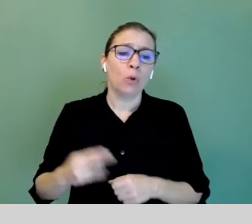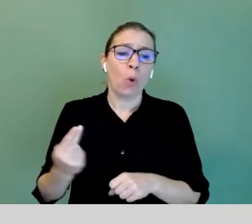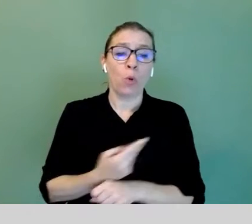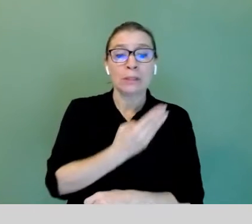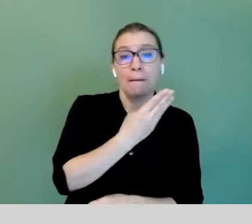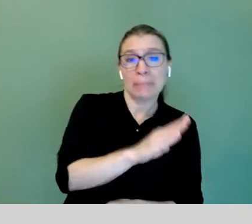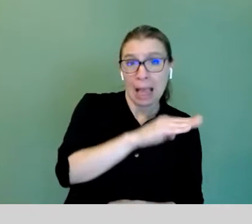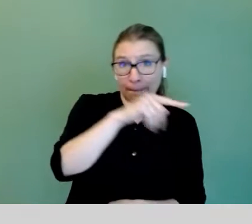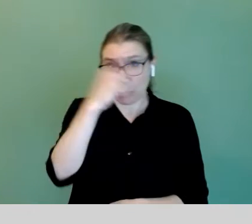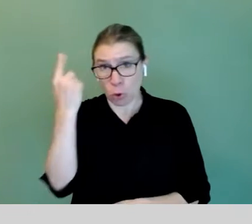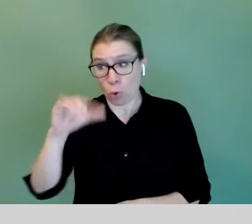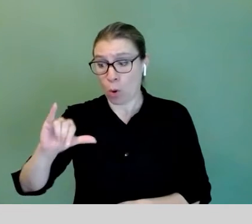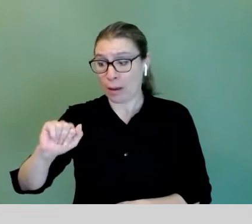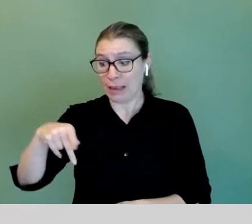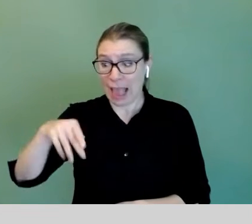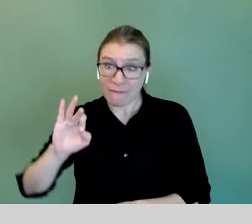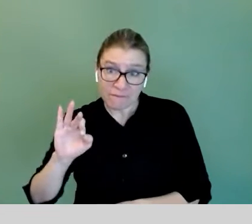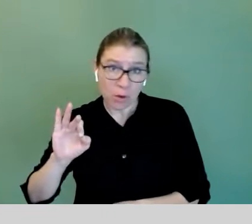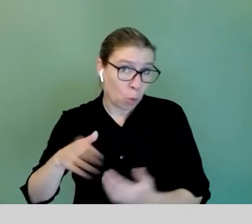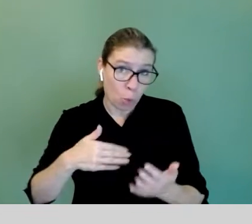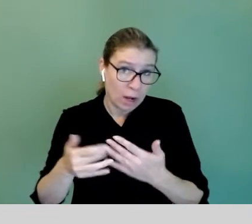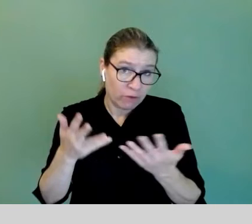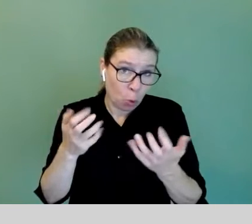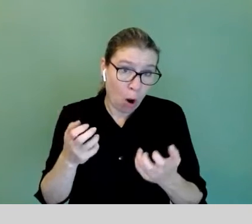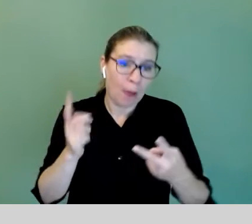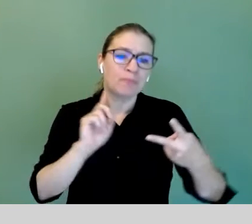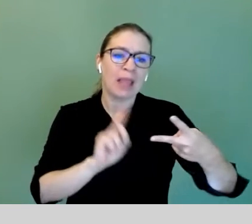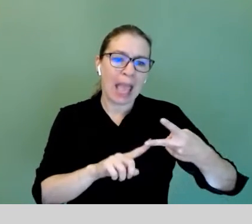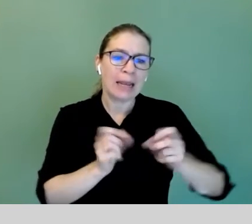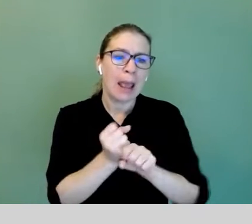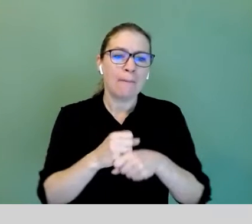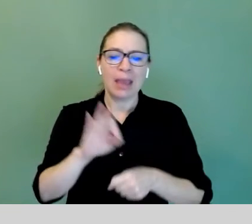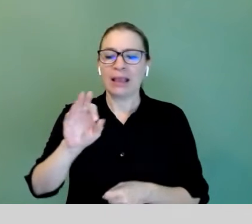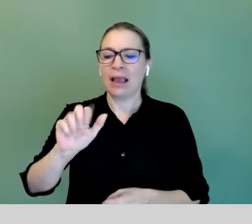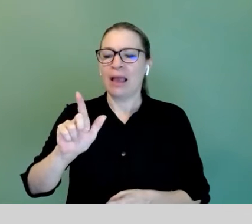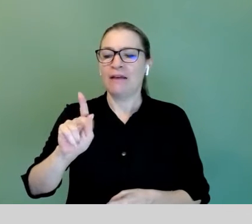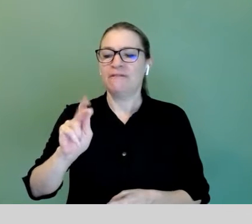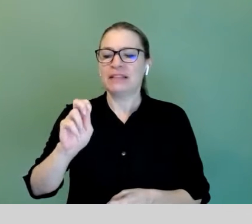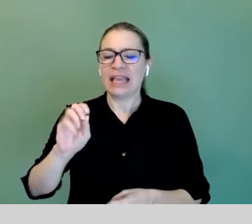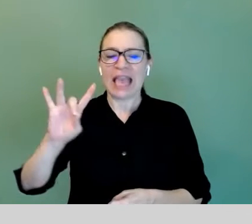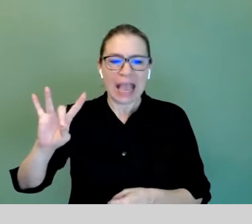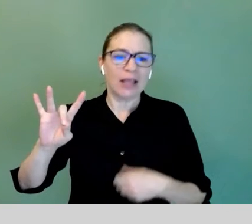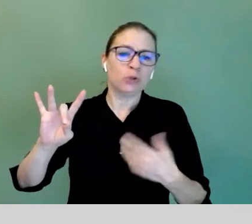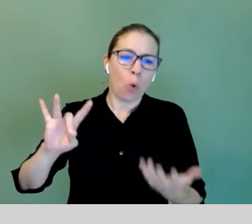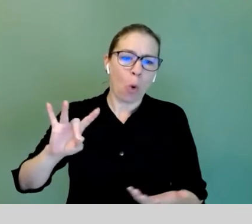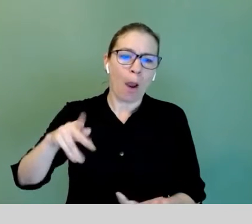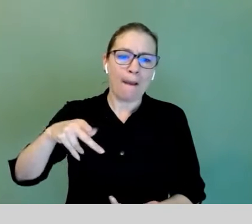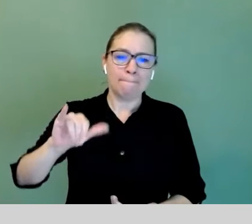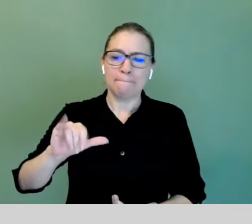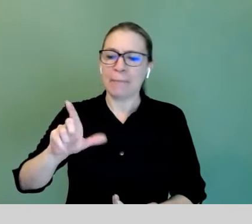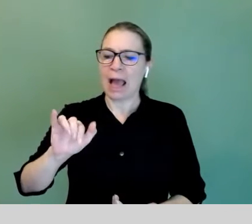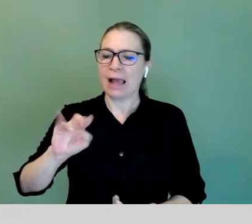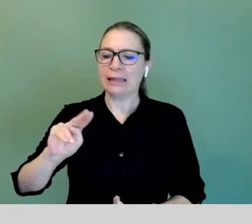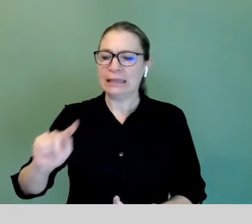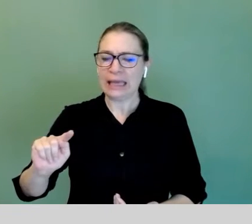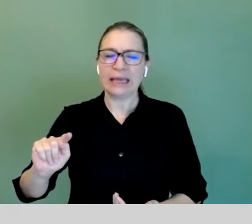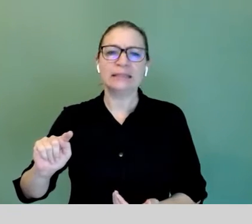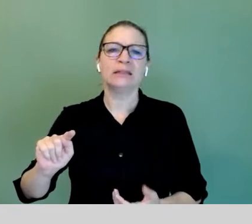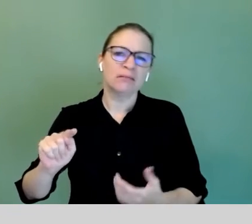so apply black, blue, yapf whatever you want, and make flake8 and or pylint happy.